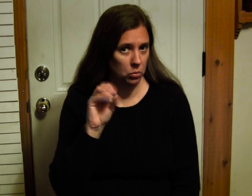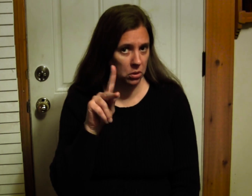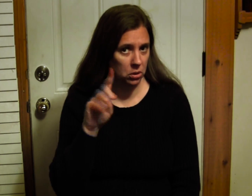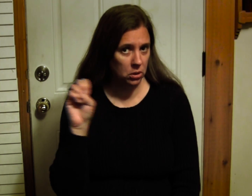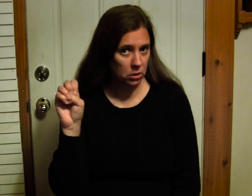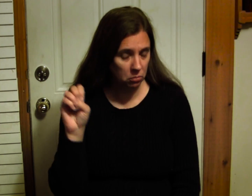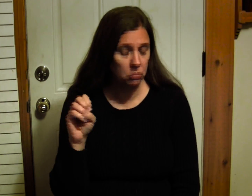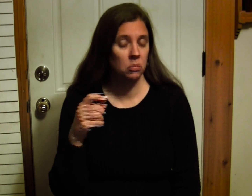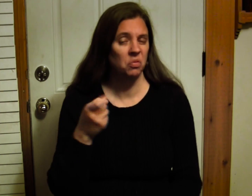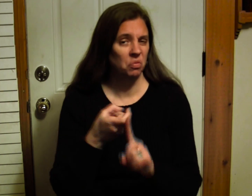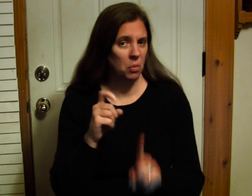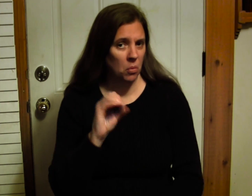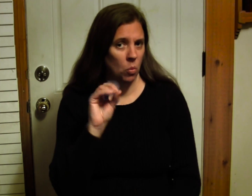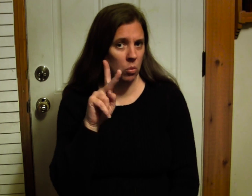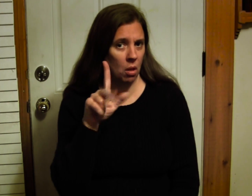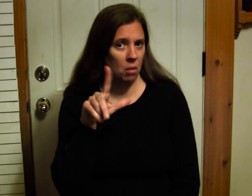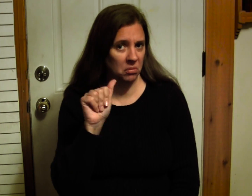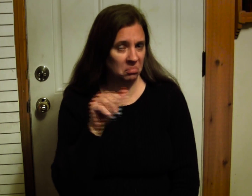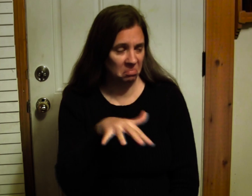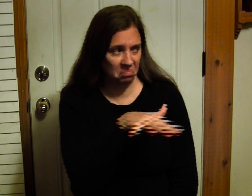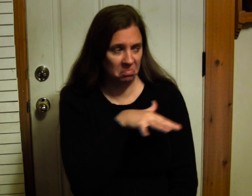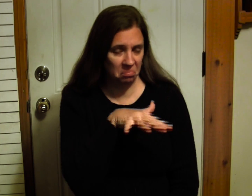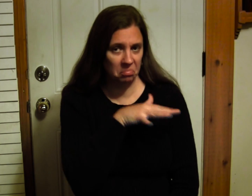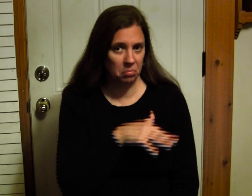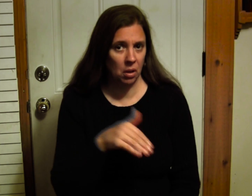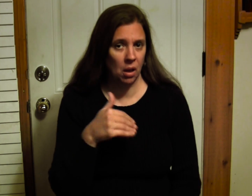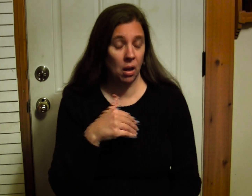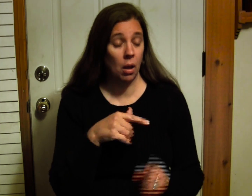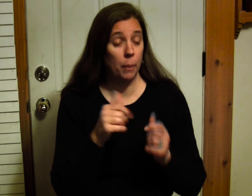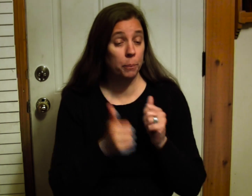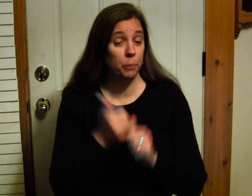My lineage is Cherokee, from the Oklahoma region.